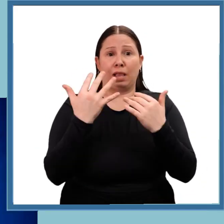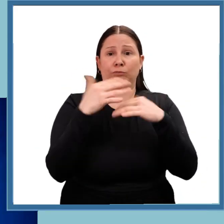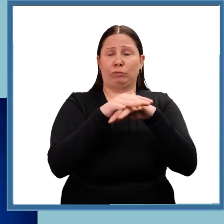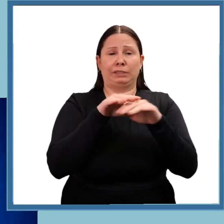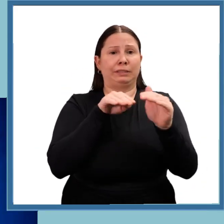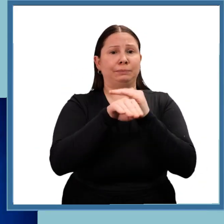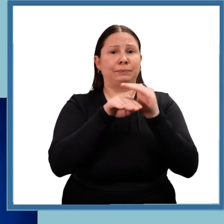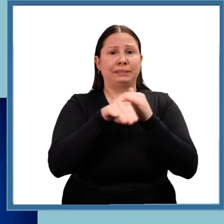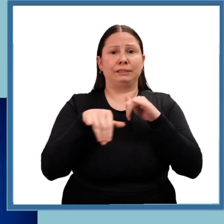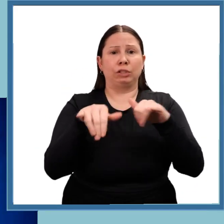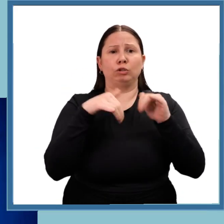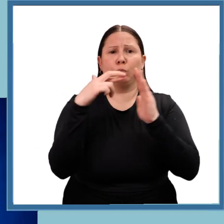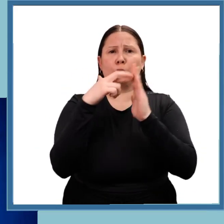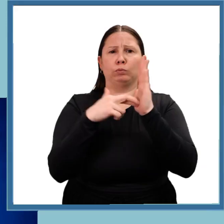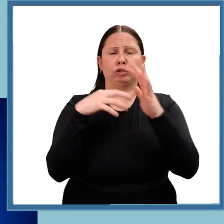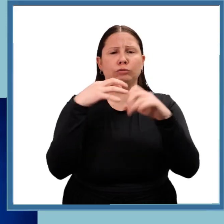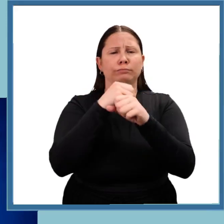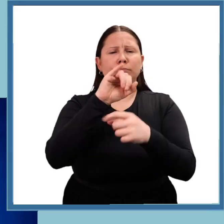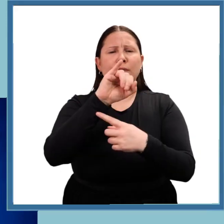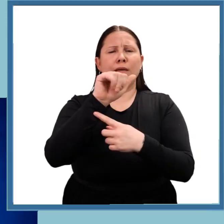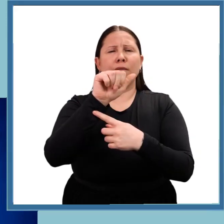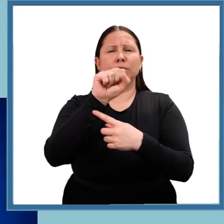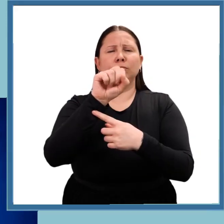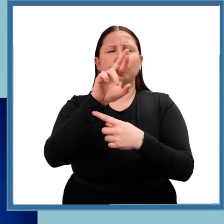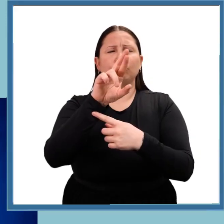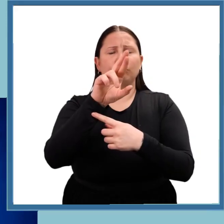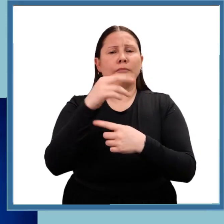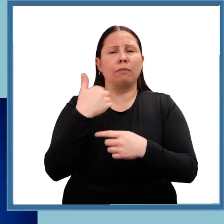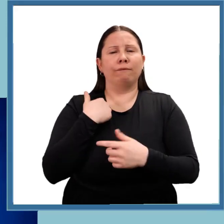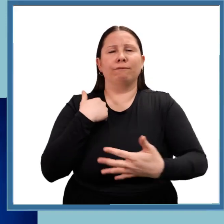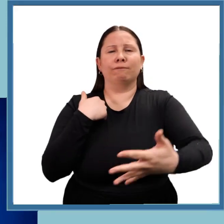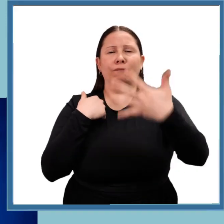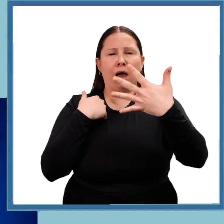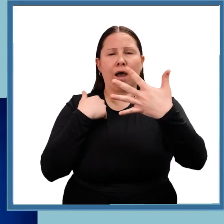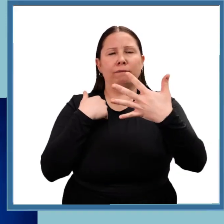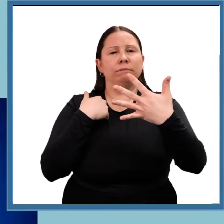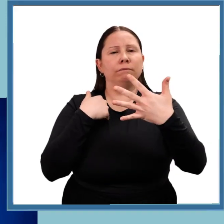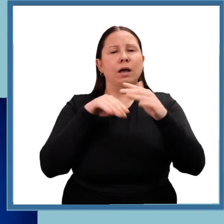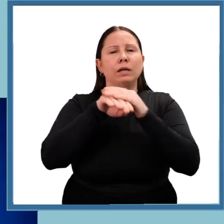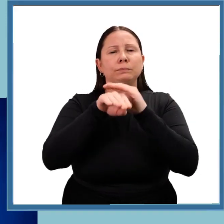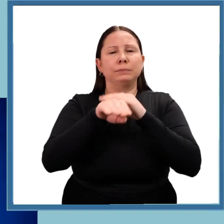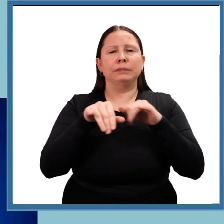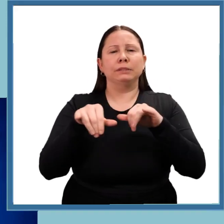in key areas of daily life. The Integrated Accessibility Standards Regulation